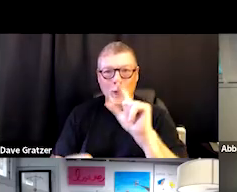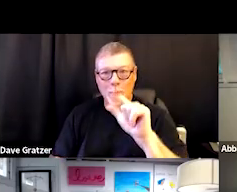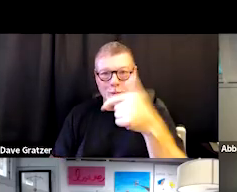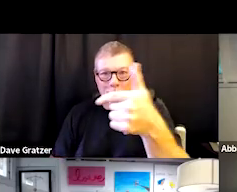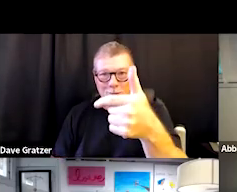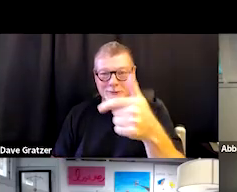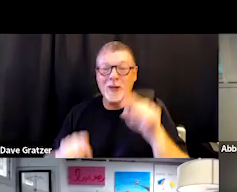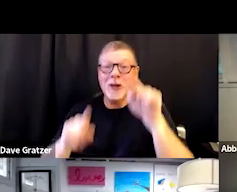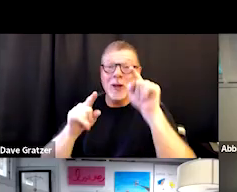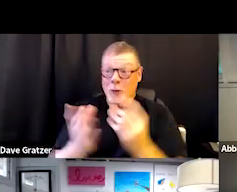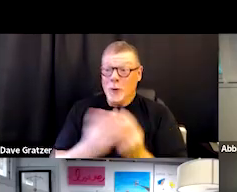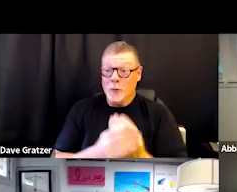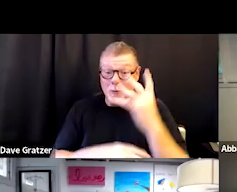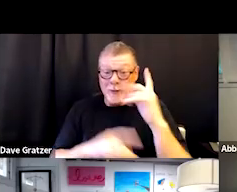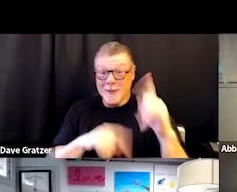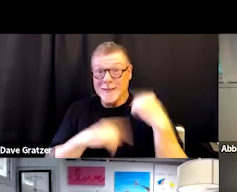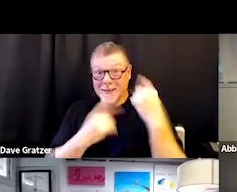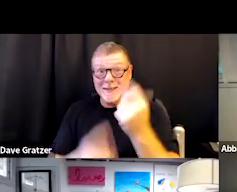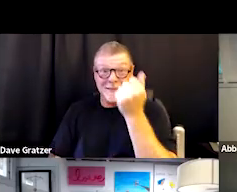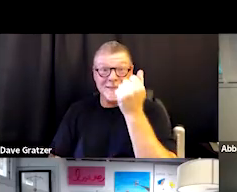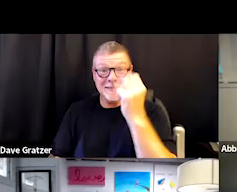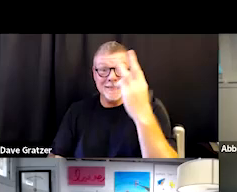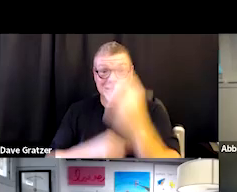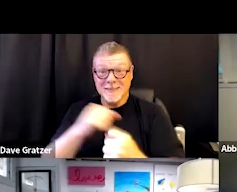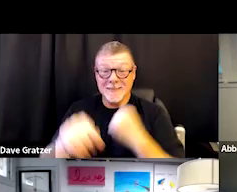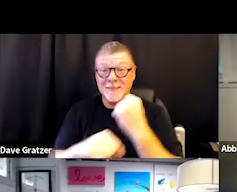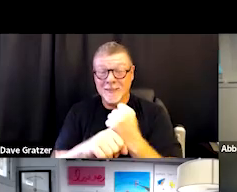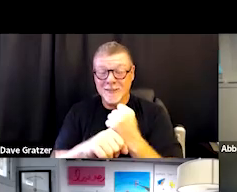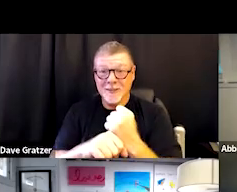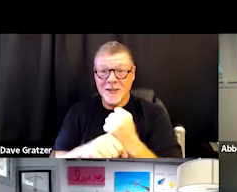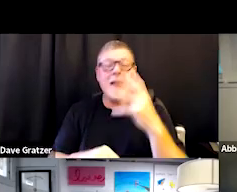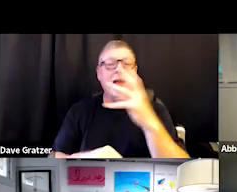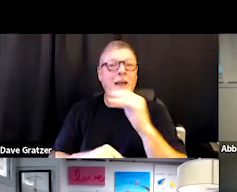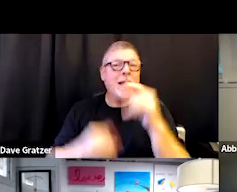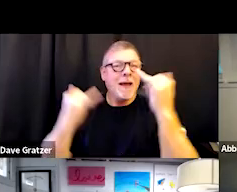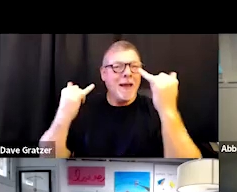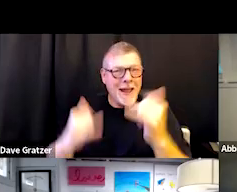for the last 16 years and do that in different ways